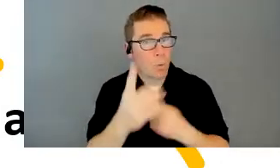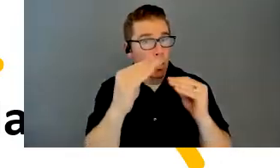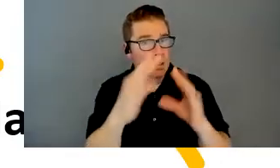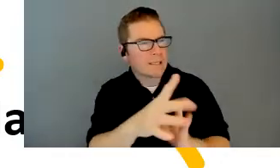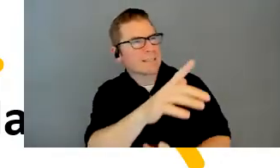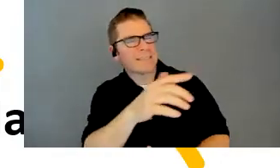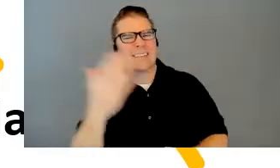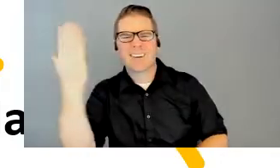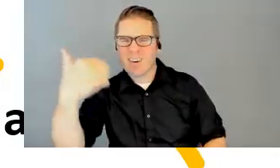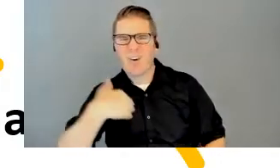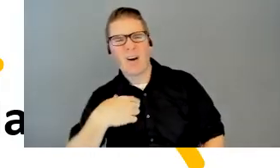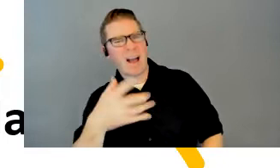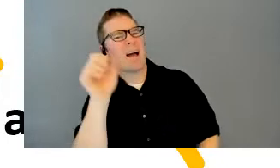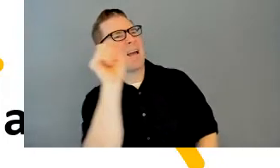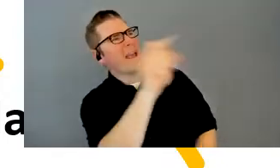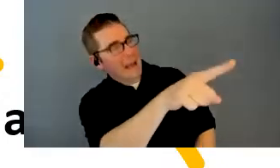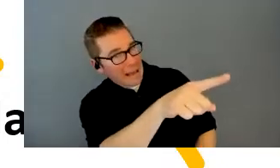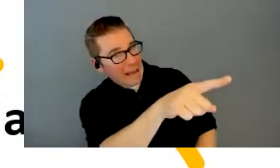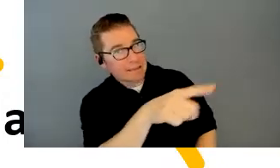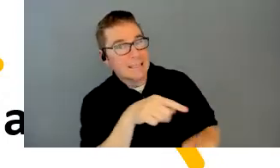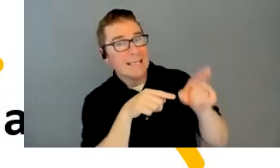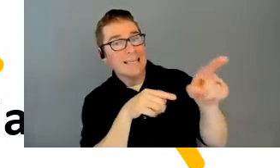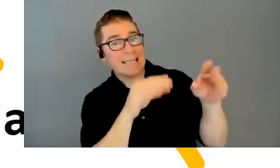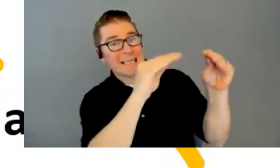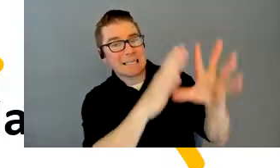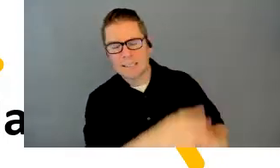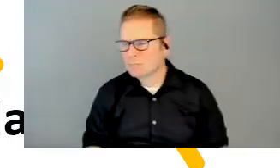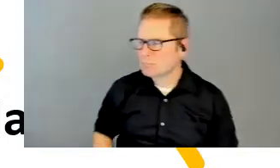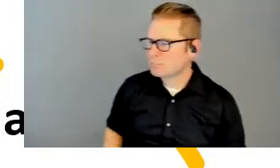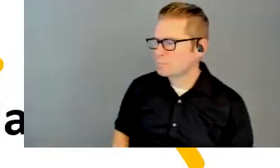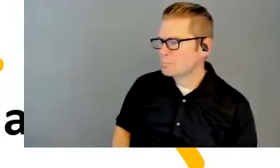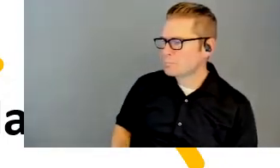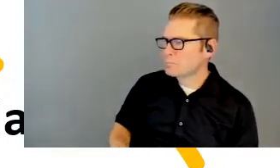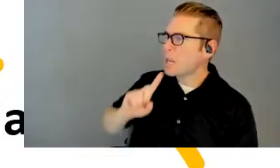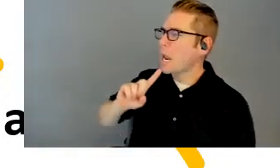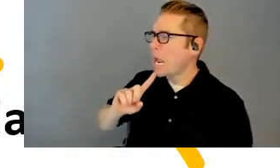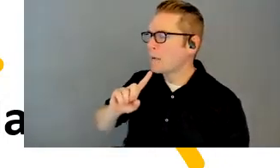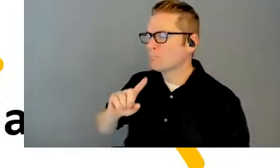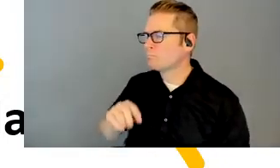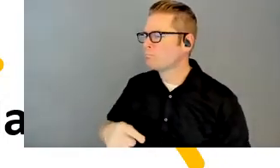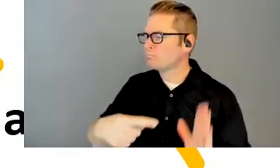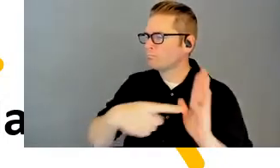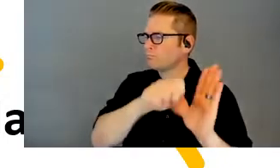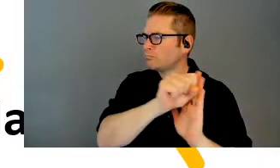and the instructor said it's in the syllabus. And he said that it felt